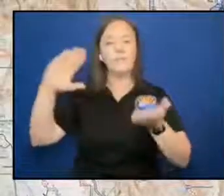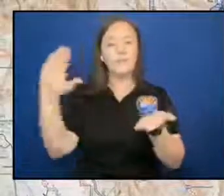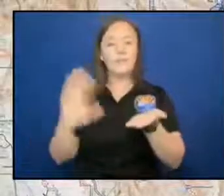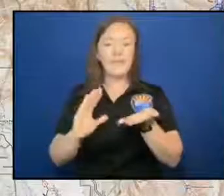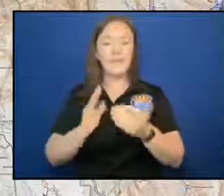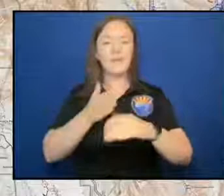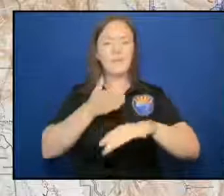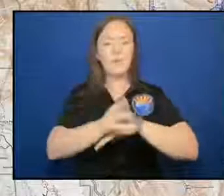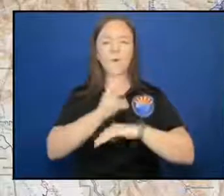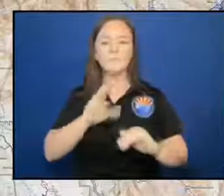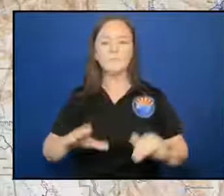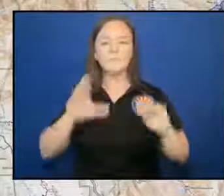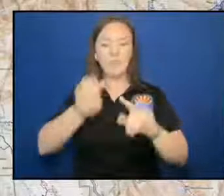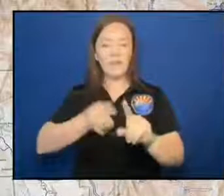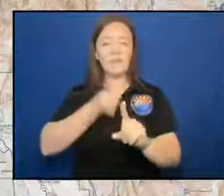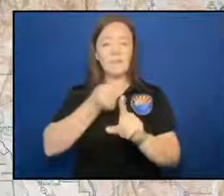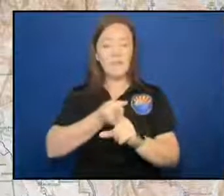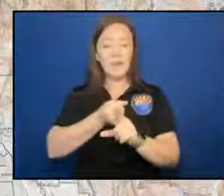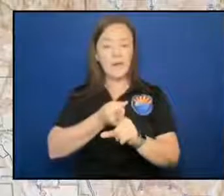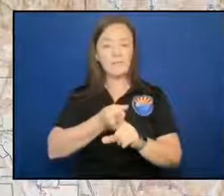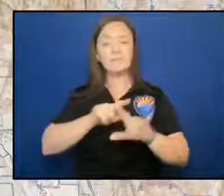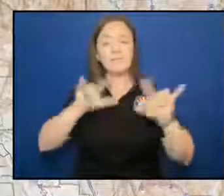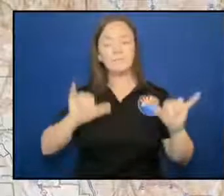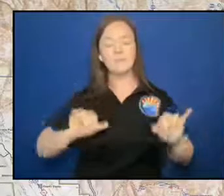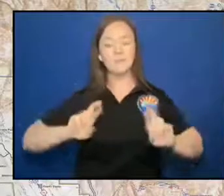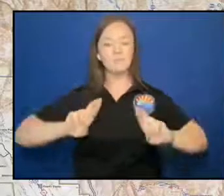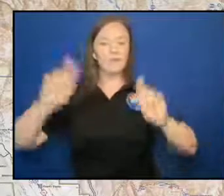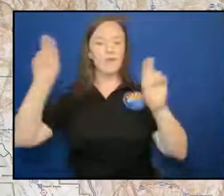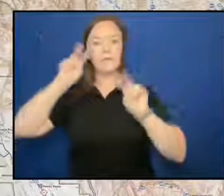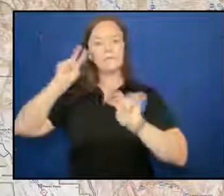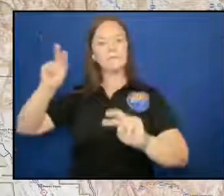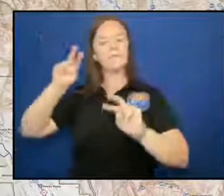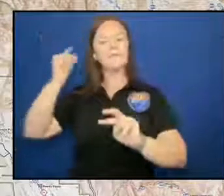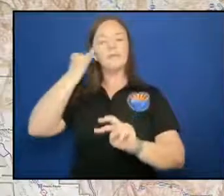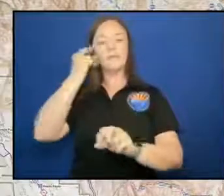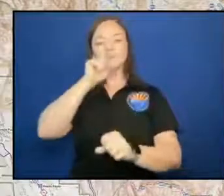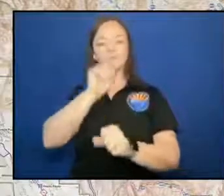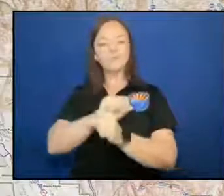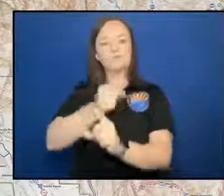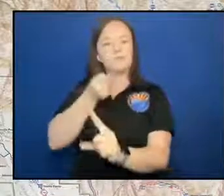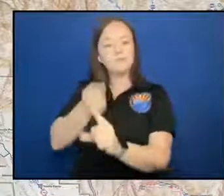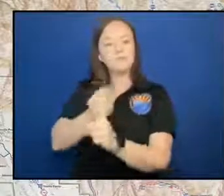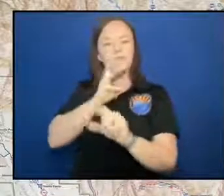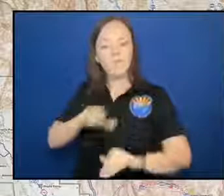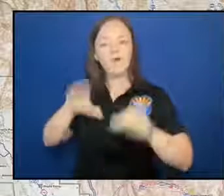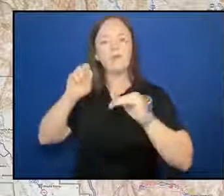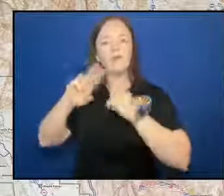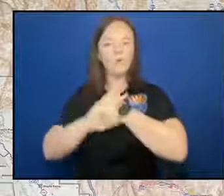HAVE A PUBLIC MEETING ON WEDNESDAY. BUT THEY WILL RESUME AGAIN ON FRIDAY WITH THE TWO NEW